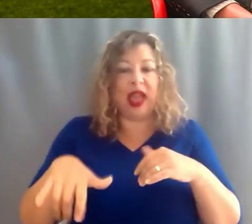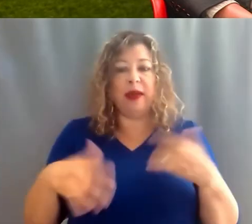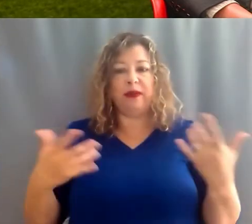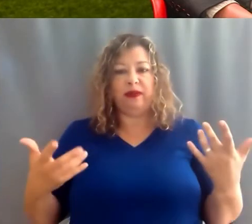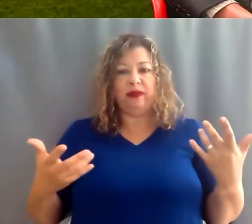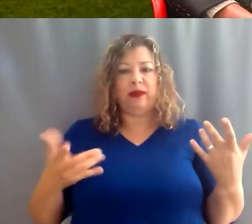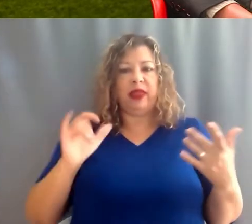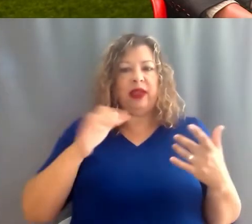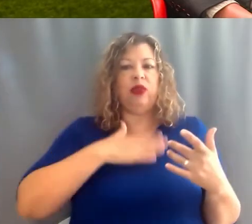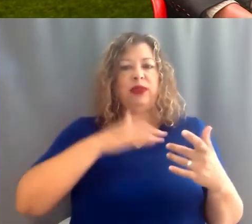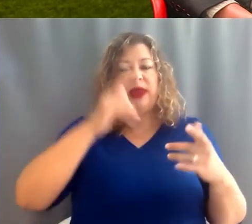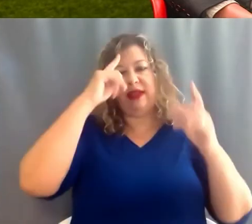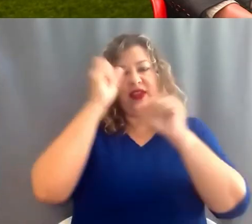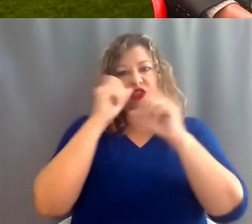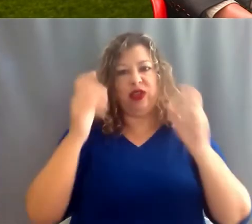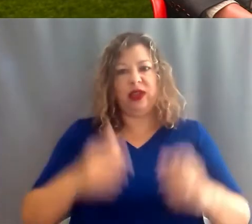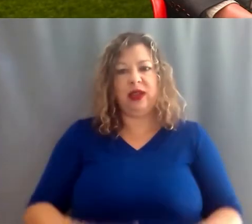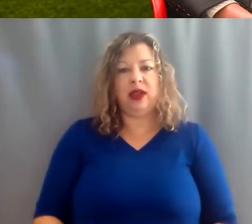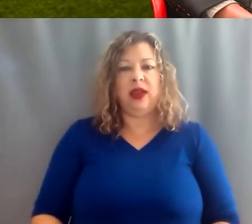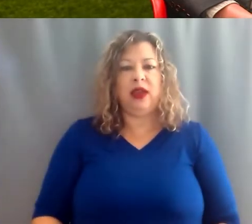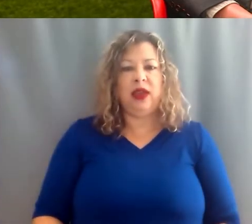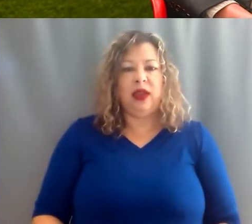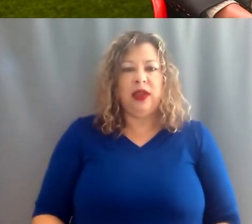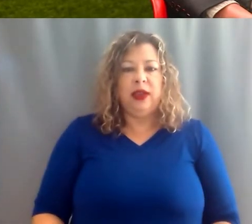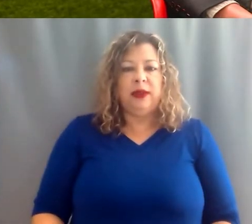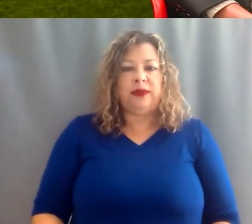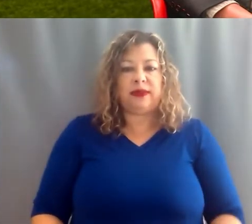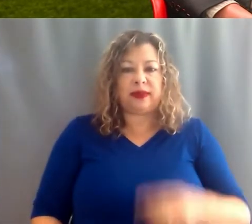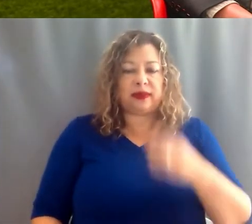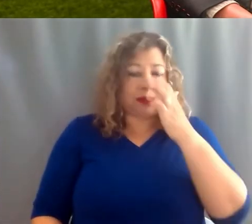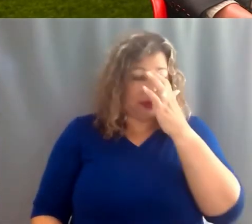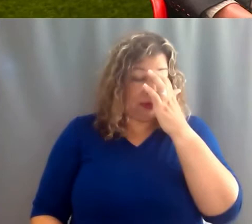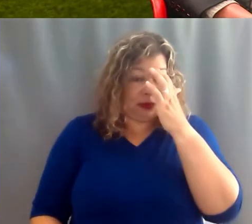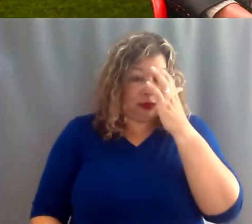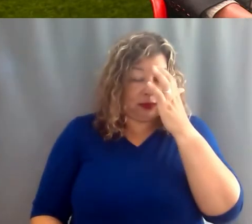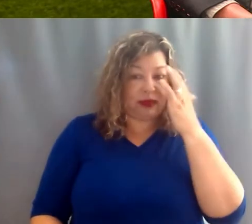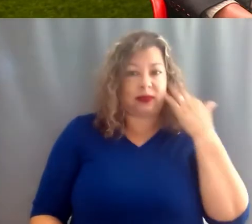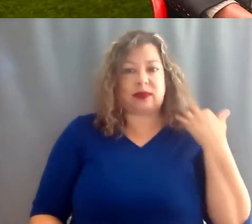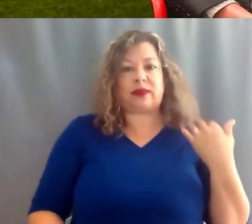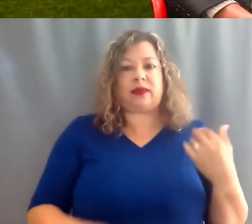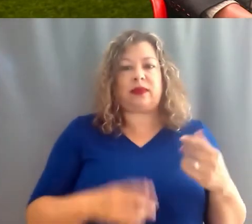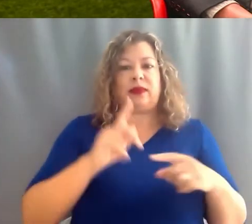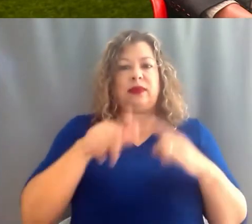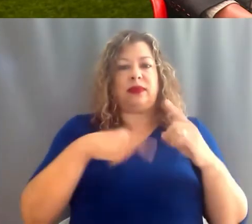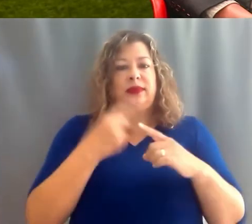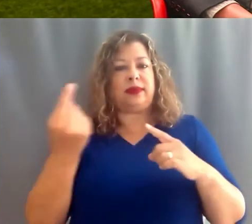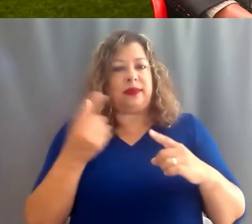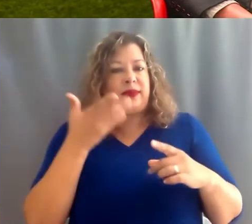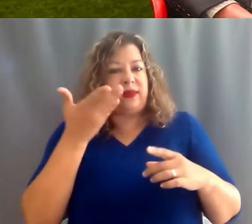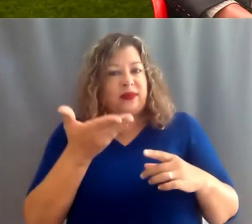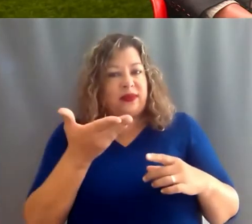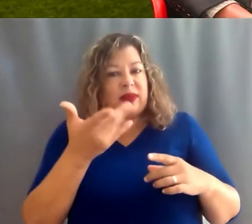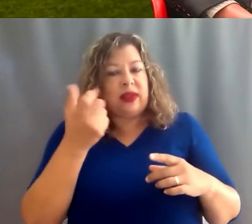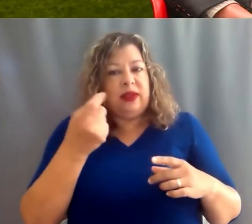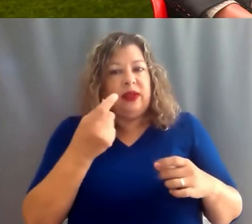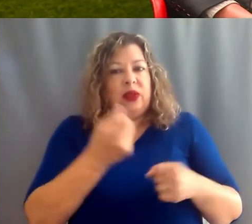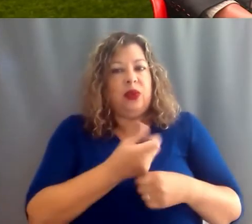I come up with much better thoughts. When there's someone else there. Because it causes me to think of something that I